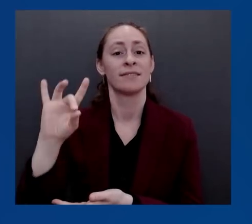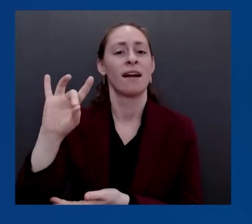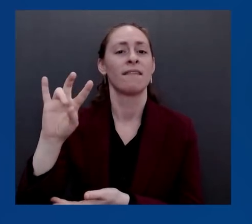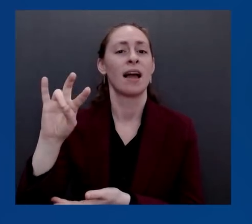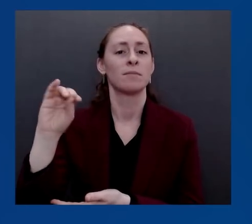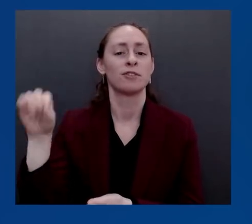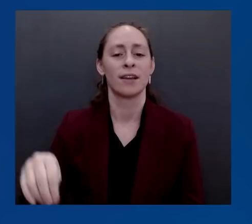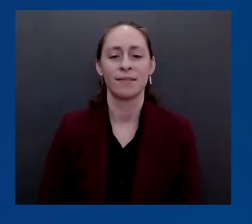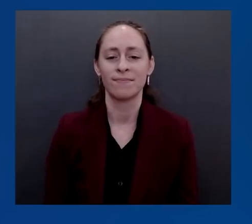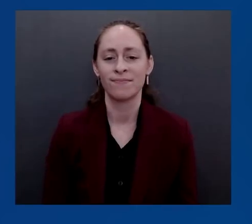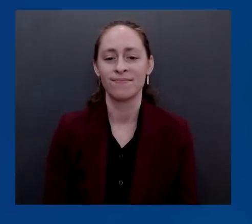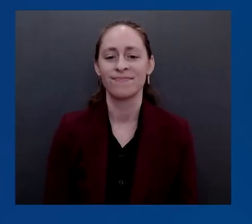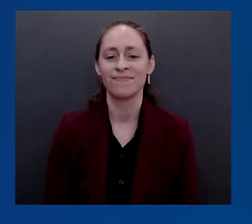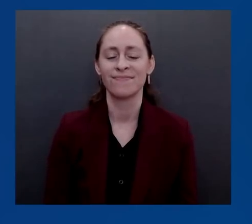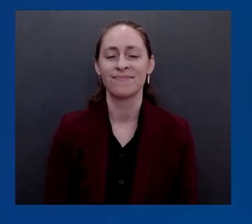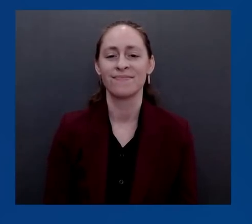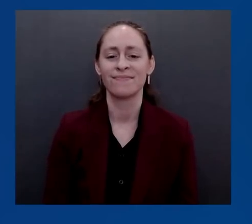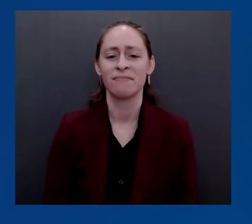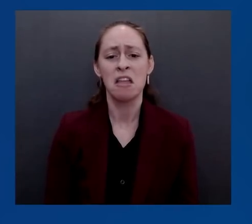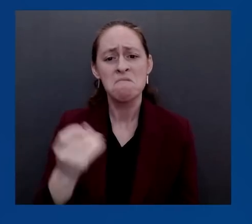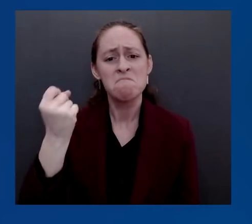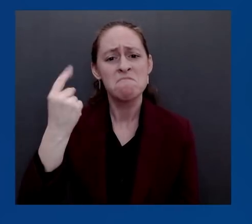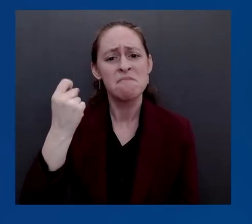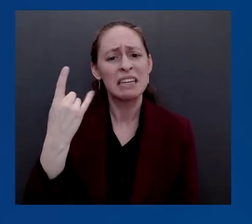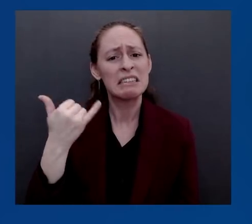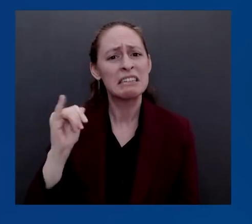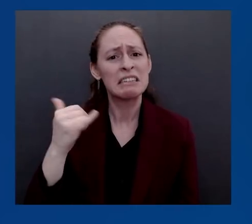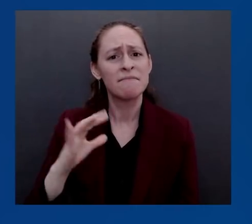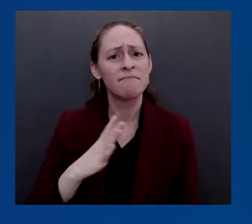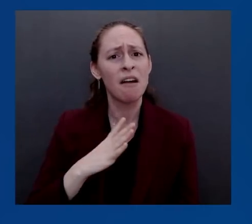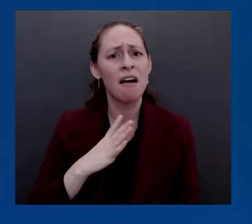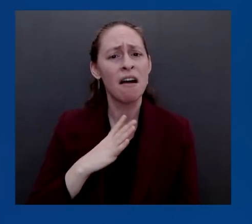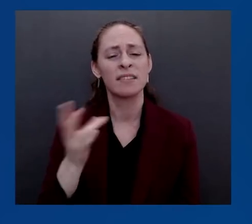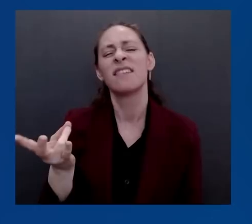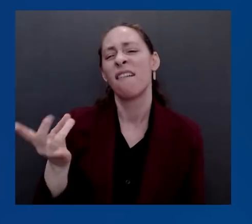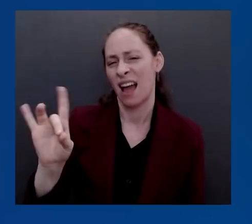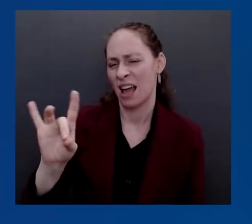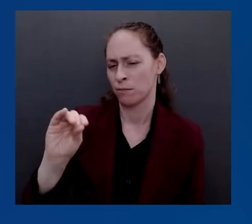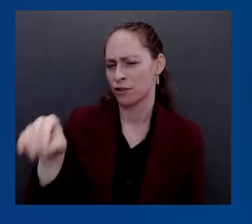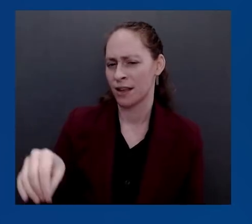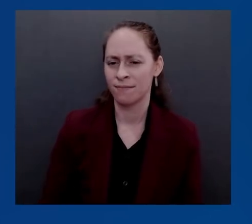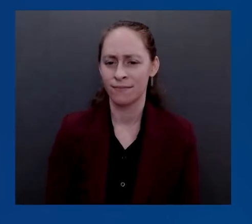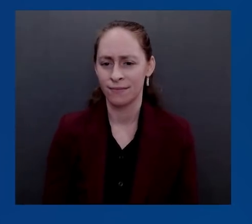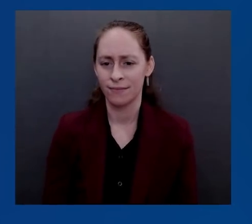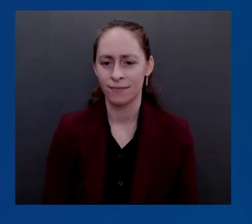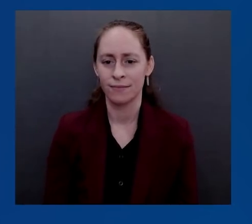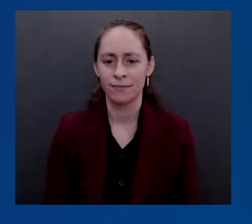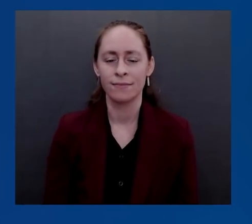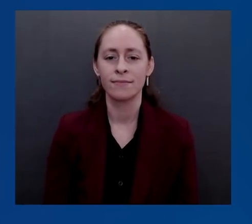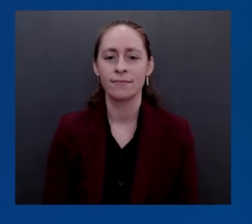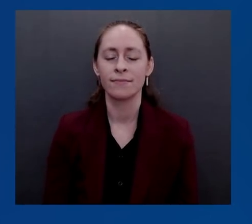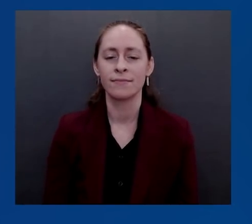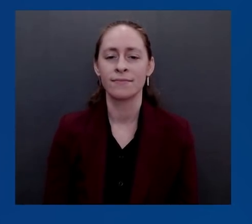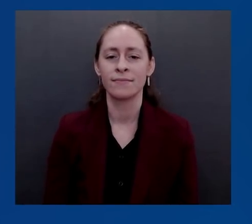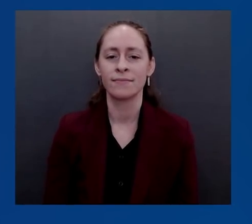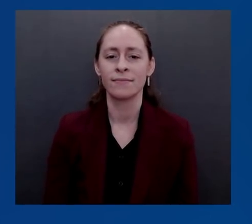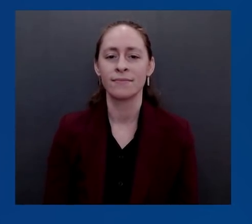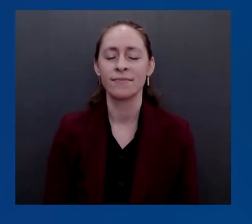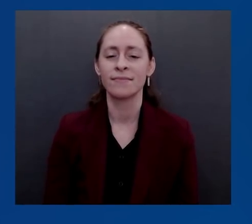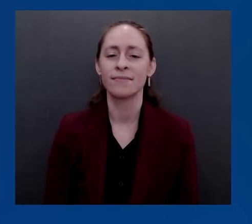I'll show you what that means looking forward. But I do want to mention, on the next slide, the safety of this, because we often get asked that.